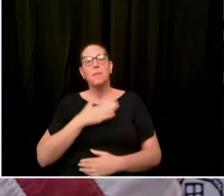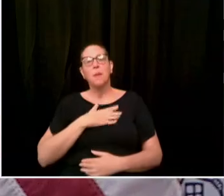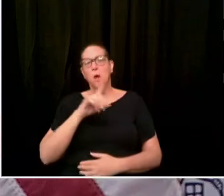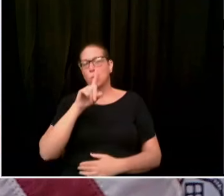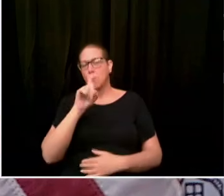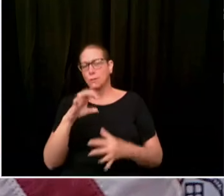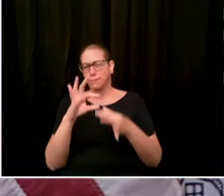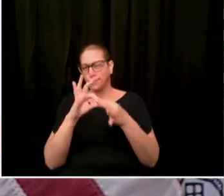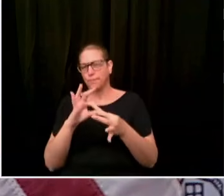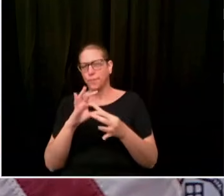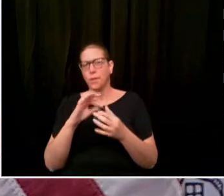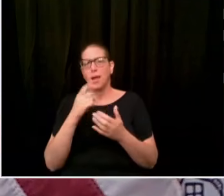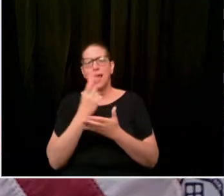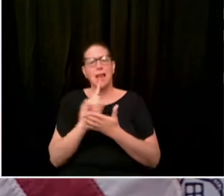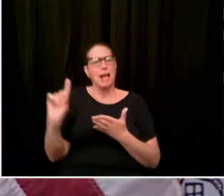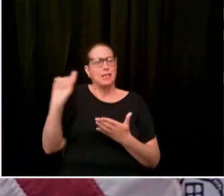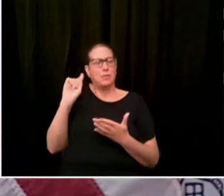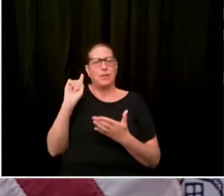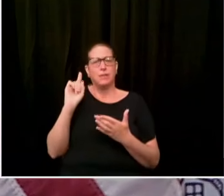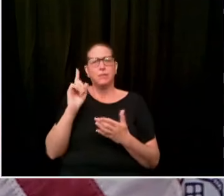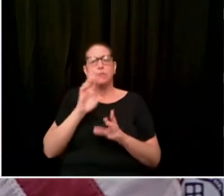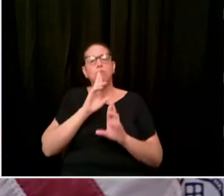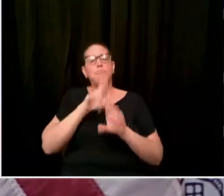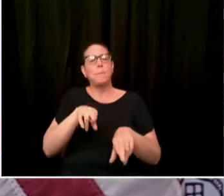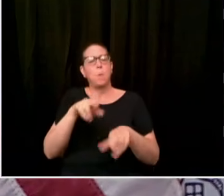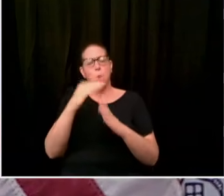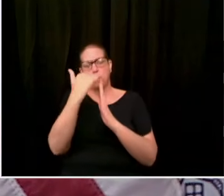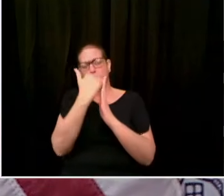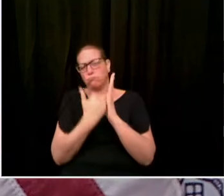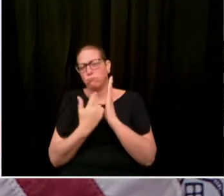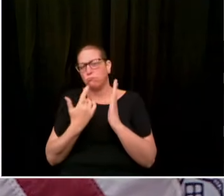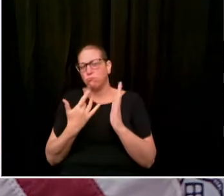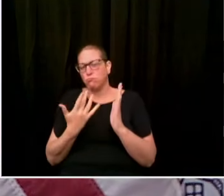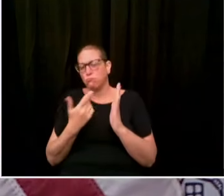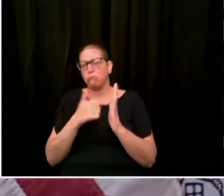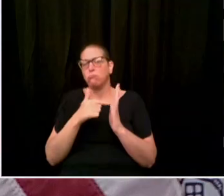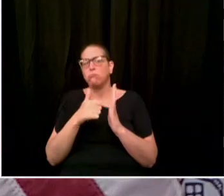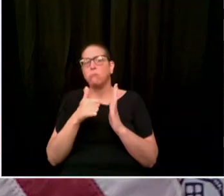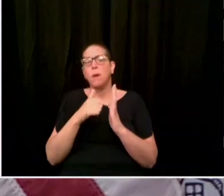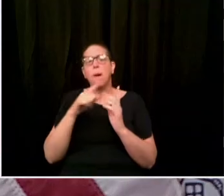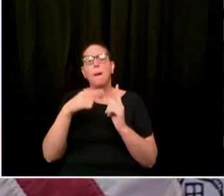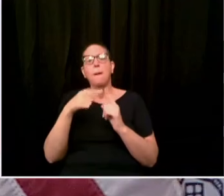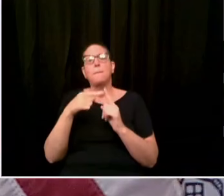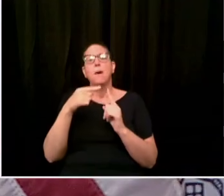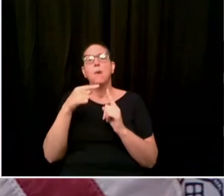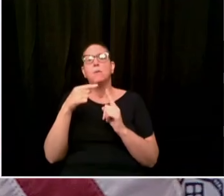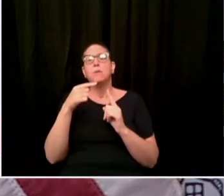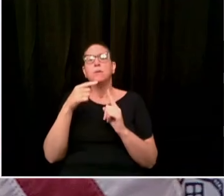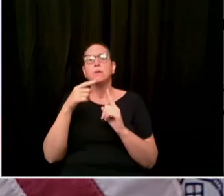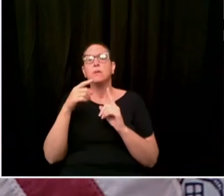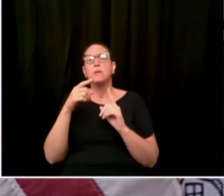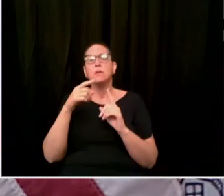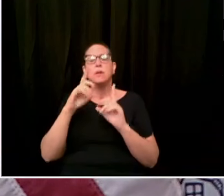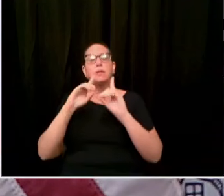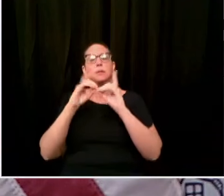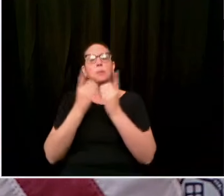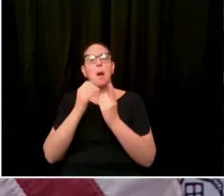I'M WELL, THANK YOU. THIS IS A QUESTION, MR. MAYOR, REGARDING LAST WEEK'S REPORTS ON TENSION AND